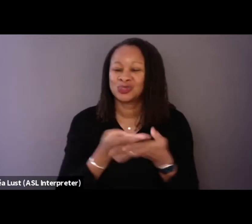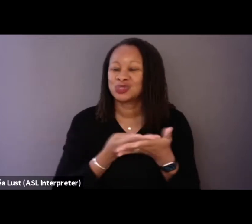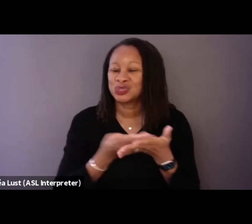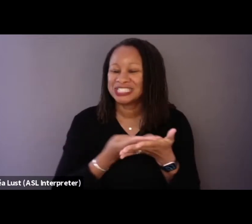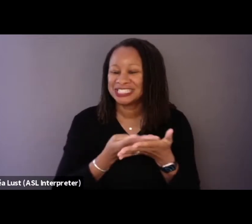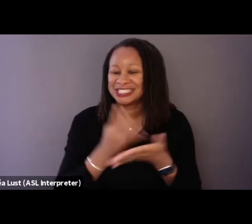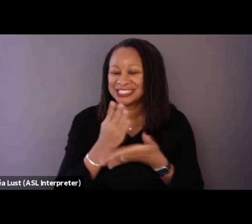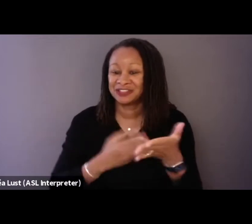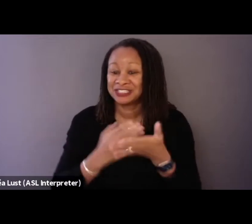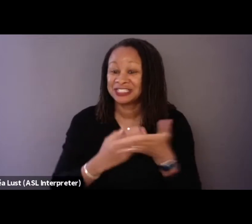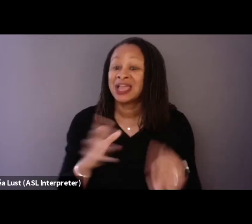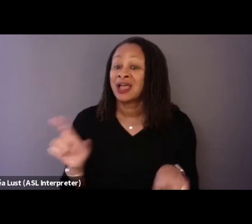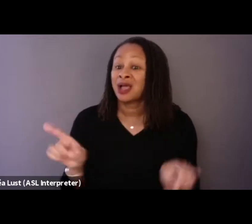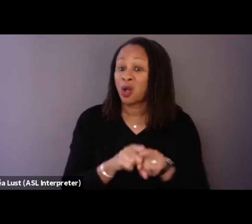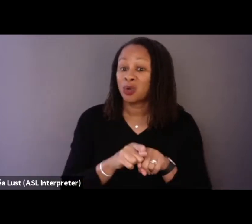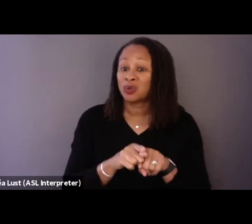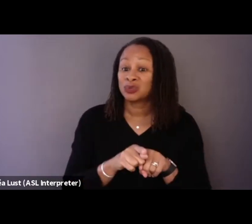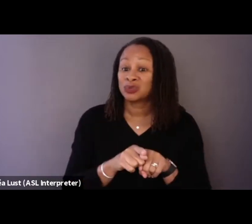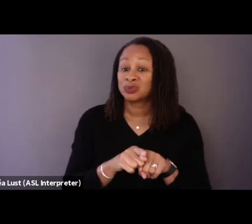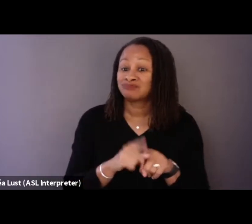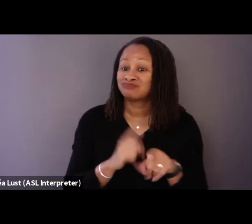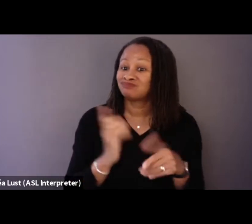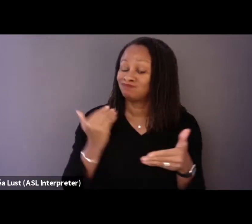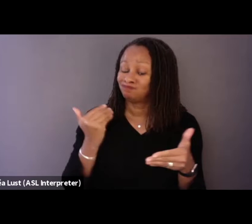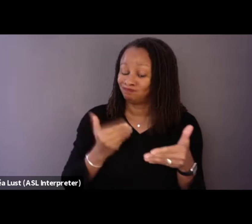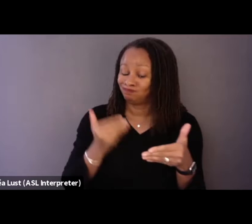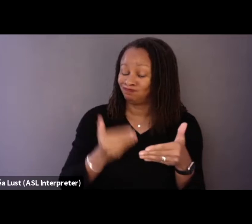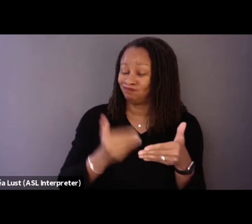And we're coming up to our last month of films.